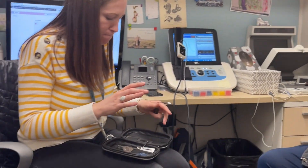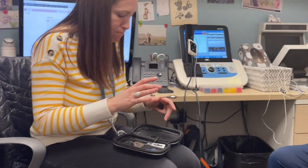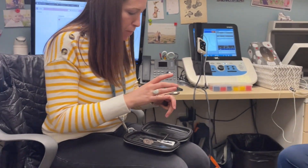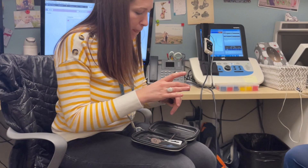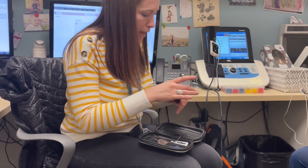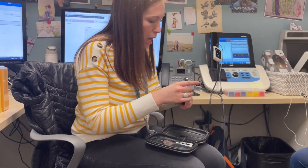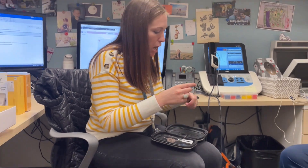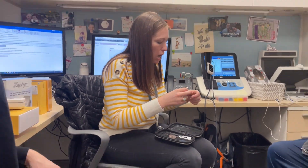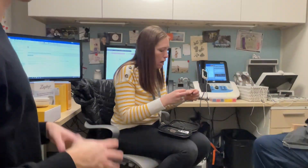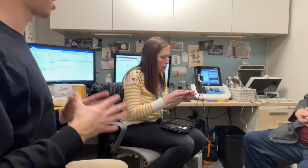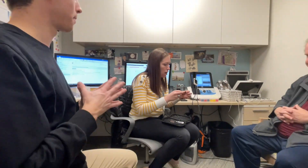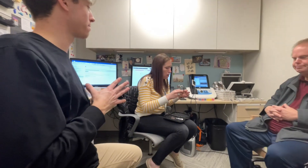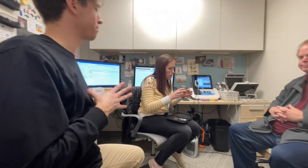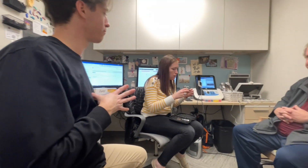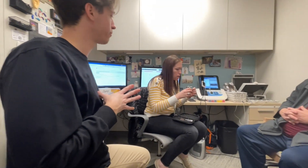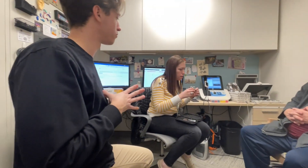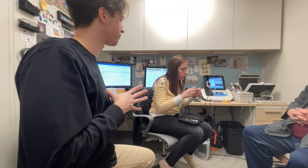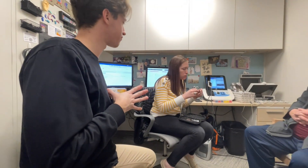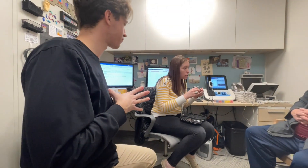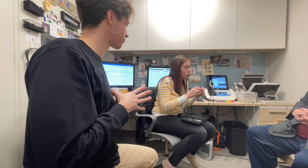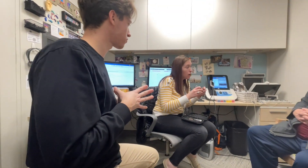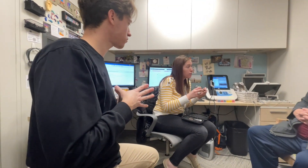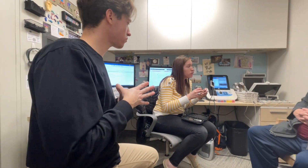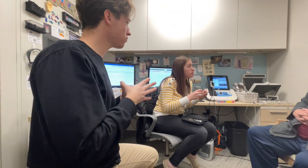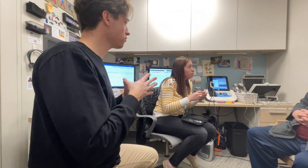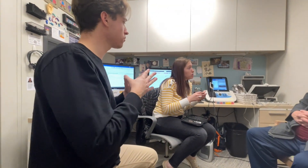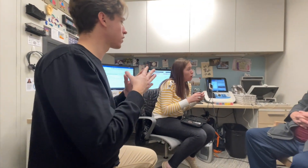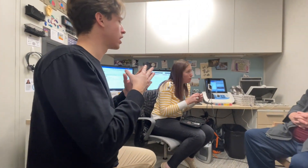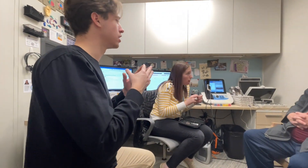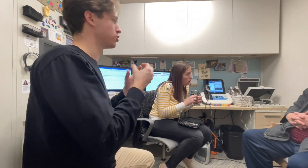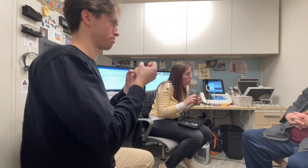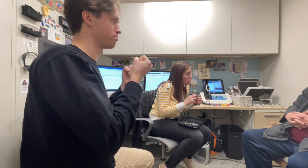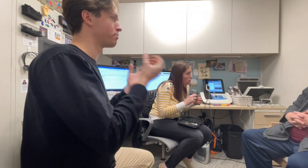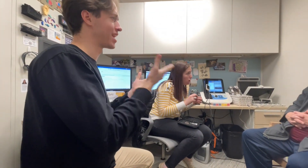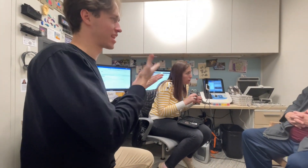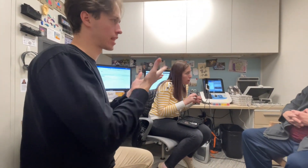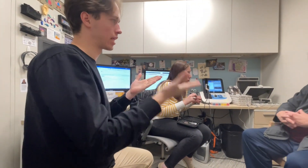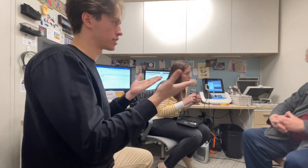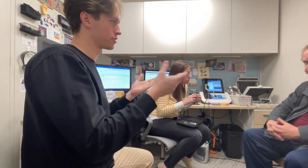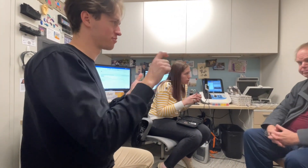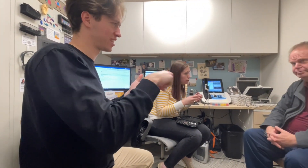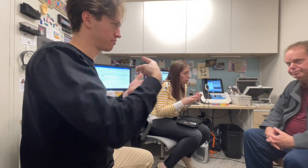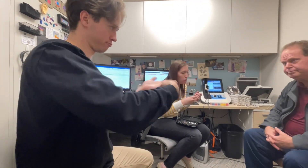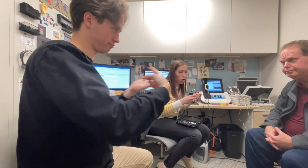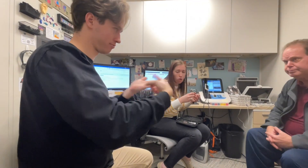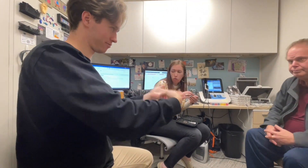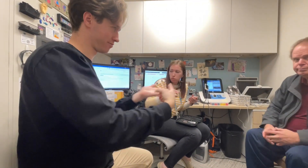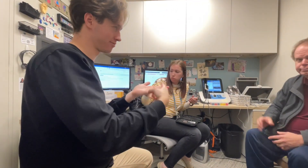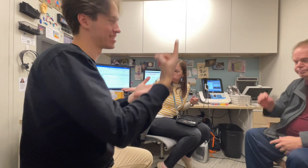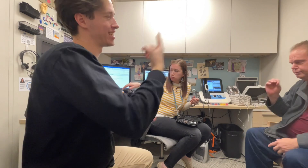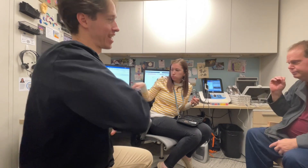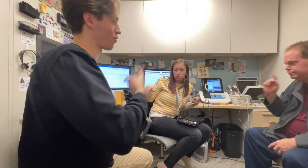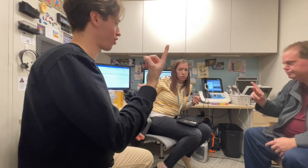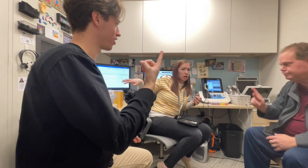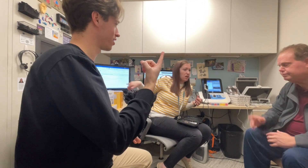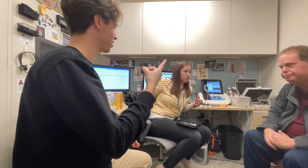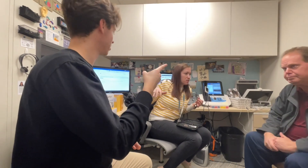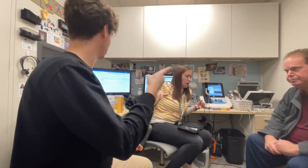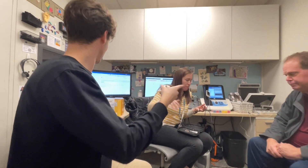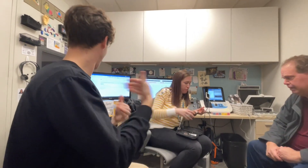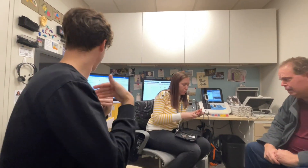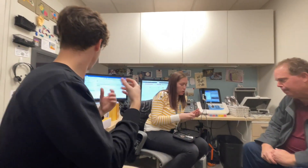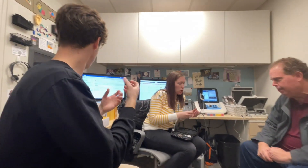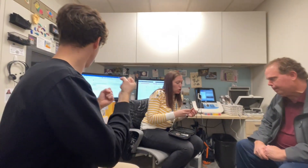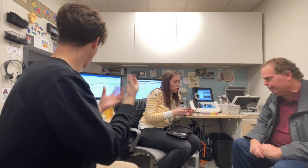um there's a lot of stuff to talk about on day one you get a whole kit of stuff